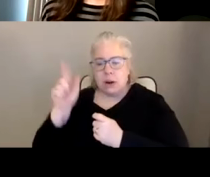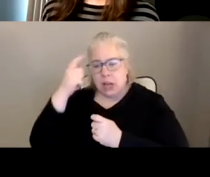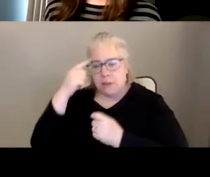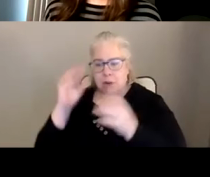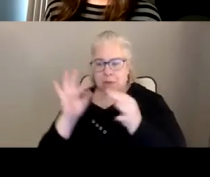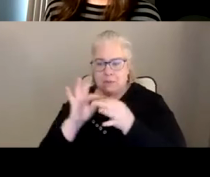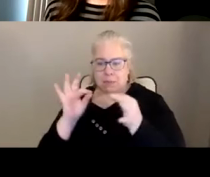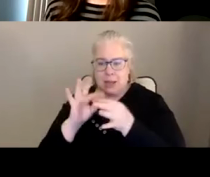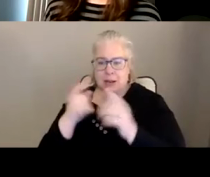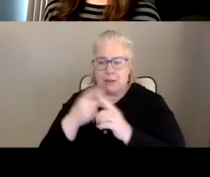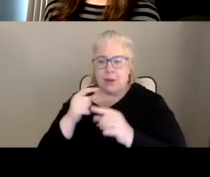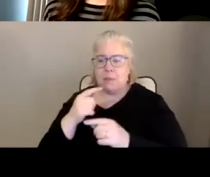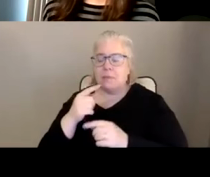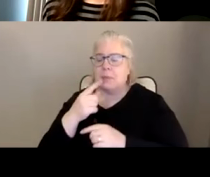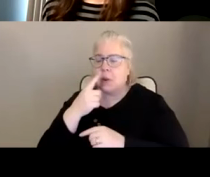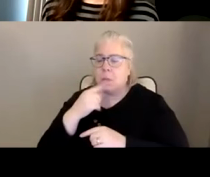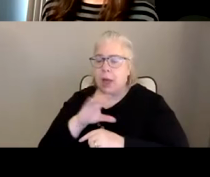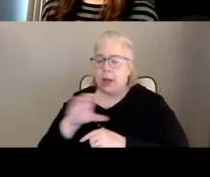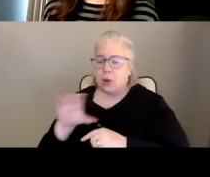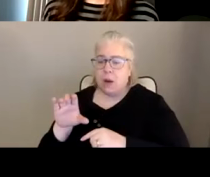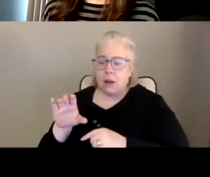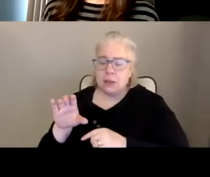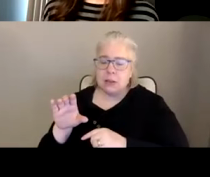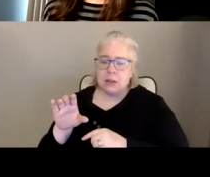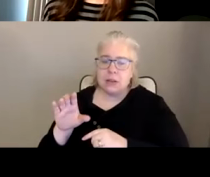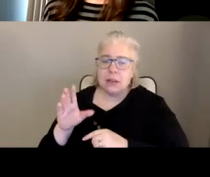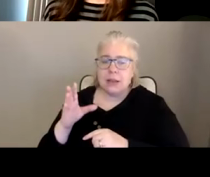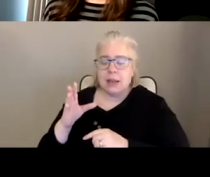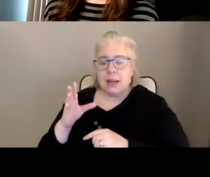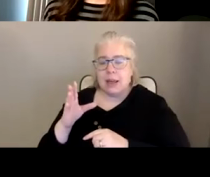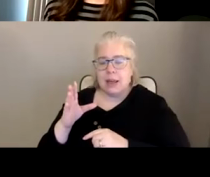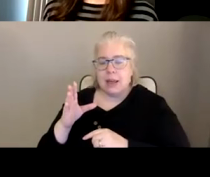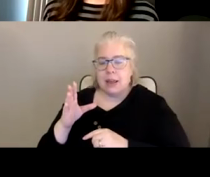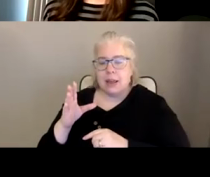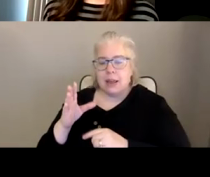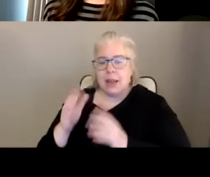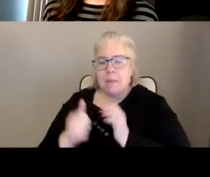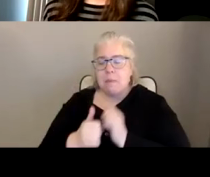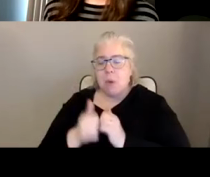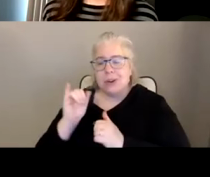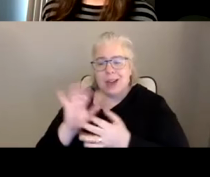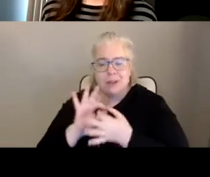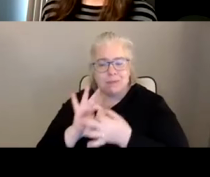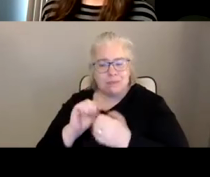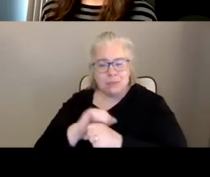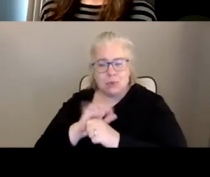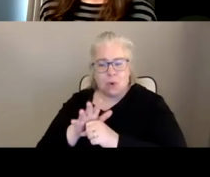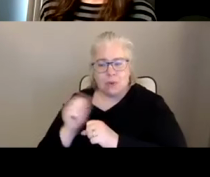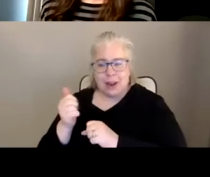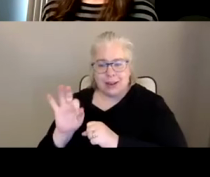that the Red Cross was going to be amplifying. And certainly most of this is around the COVID-19 messaging